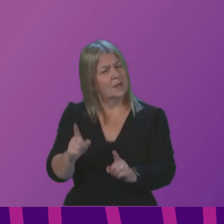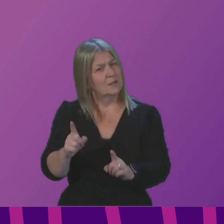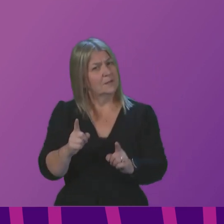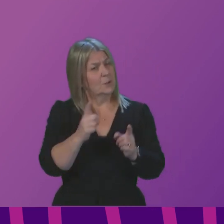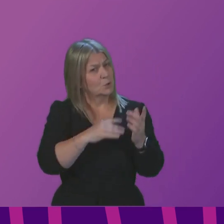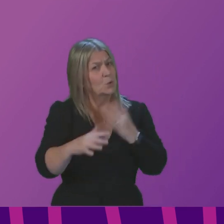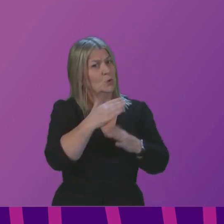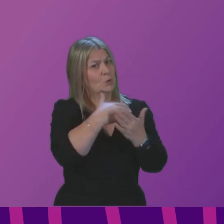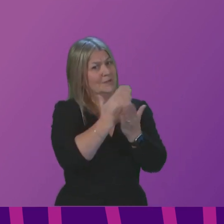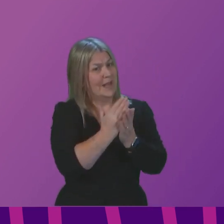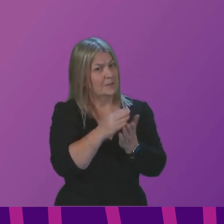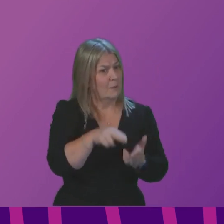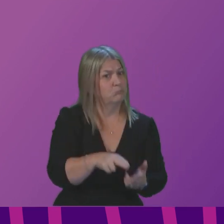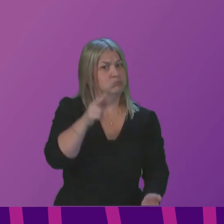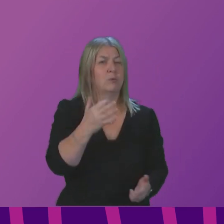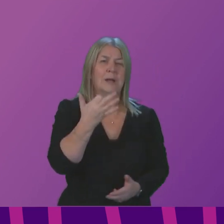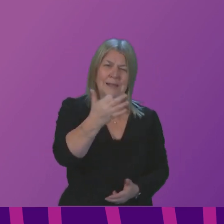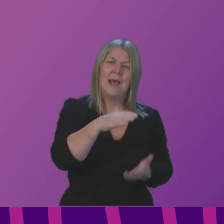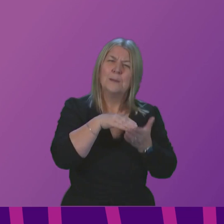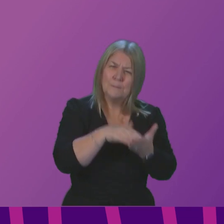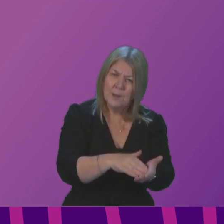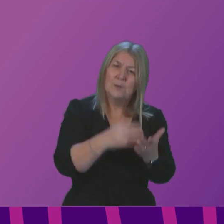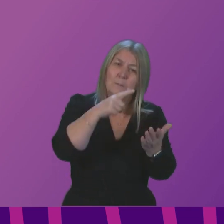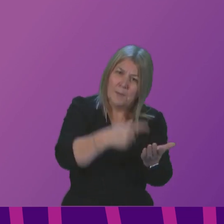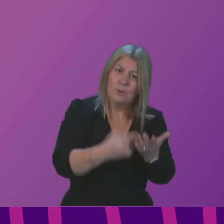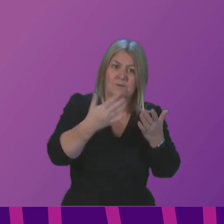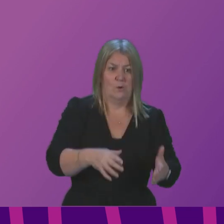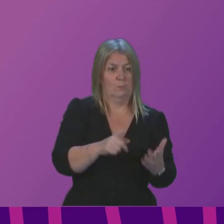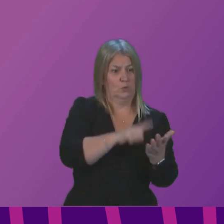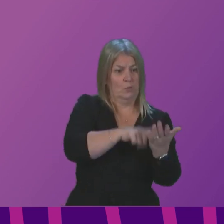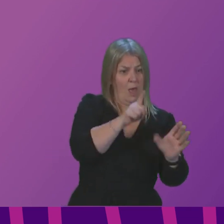£9 million just between July and September this year, it is clear that arrears are set